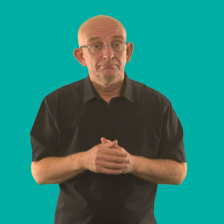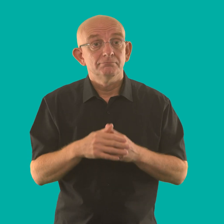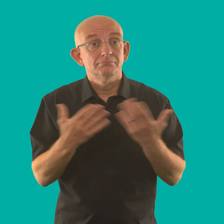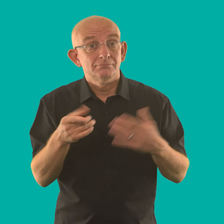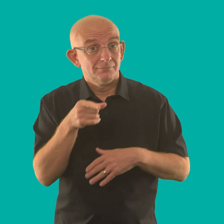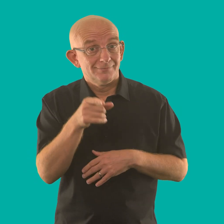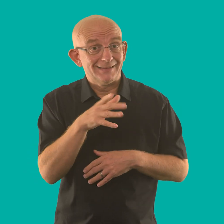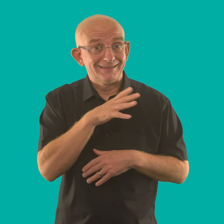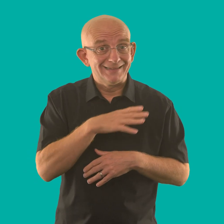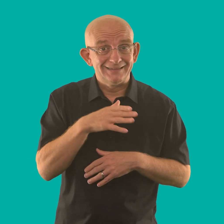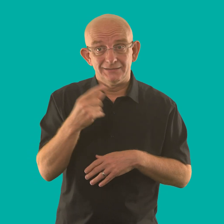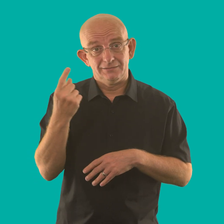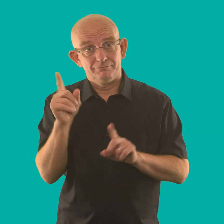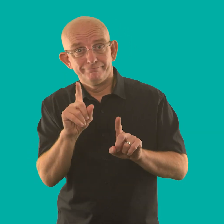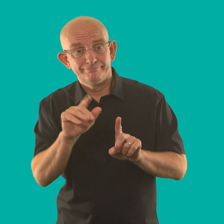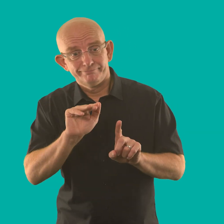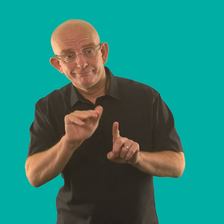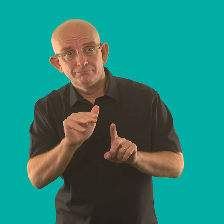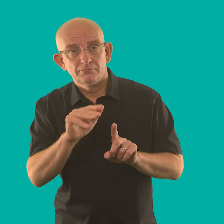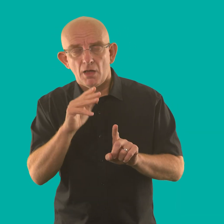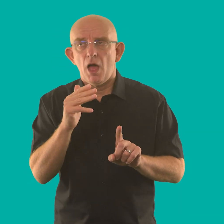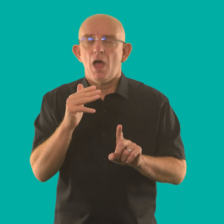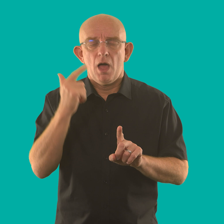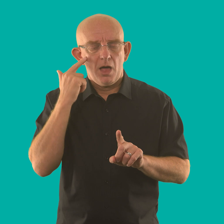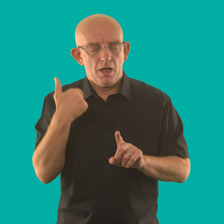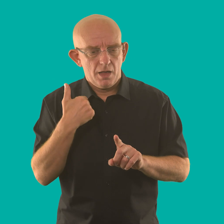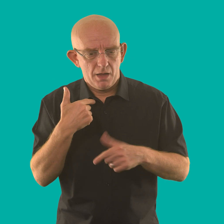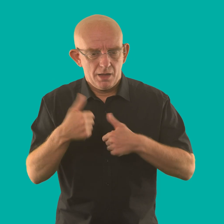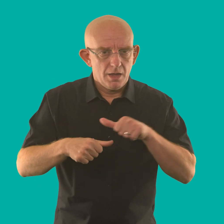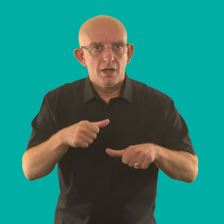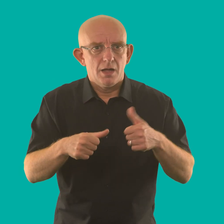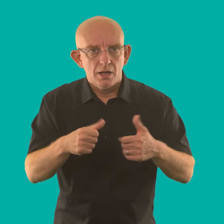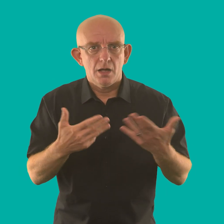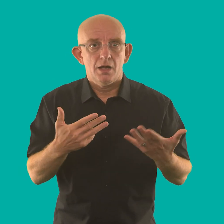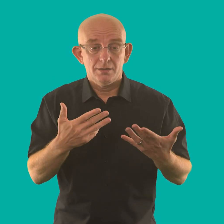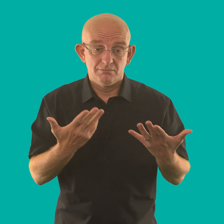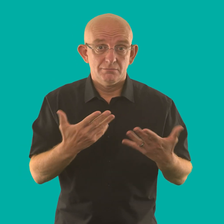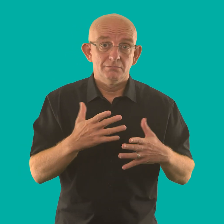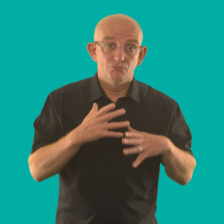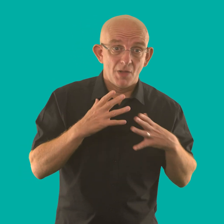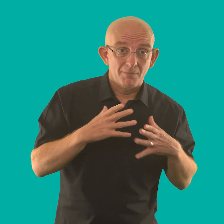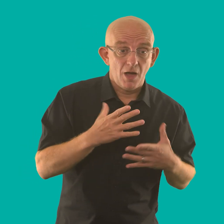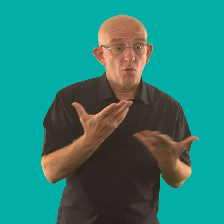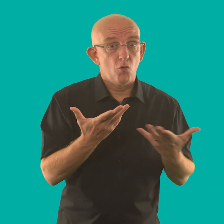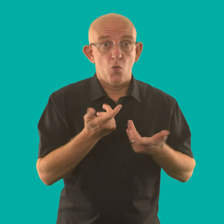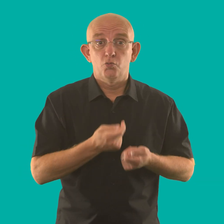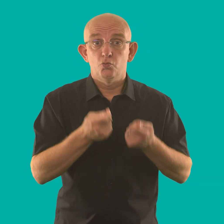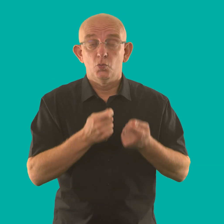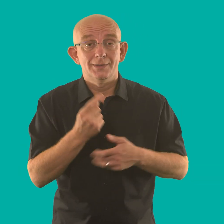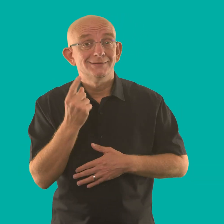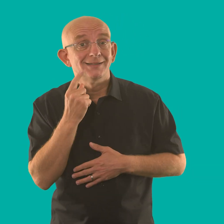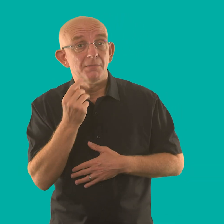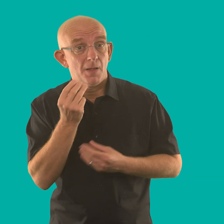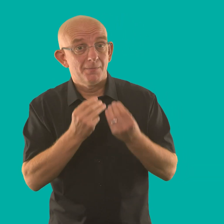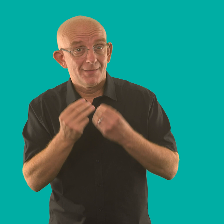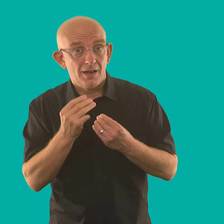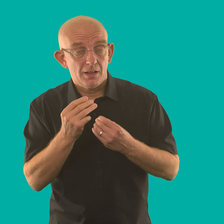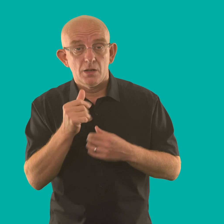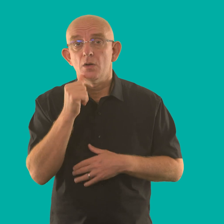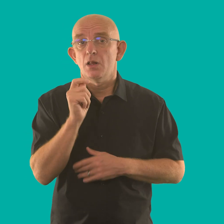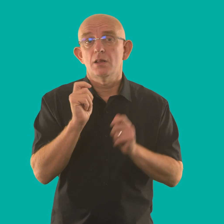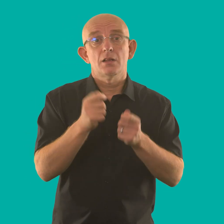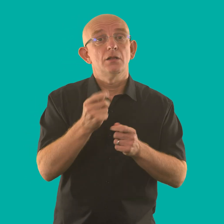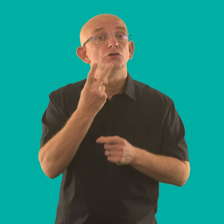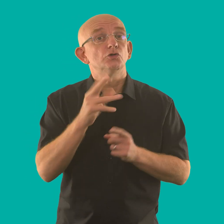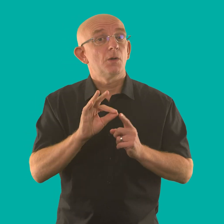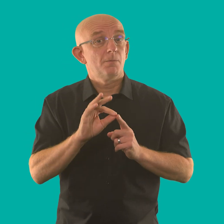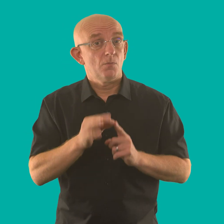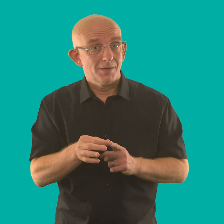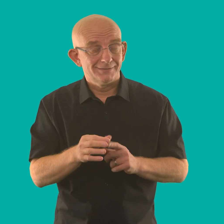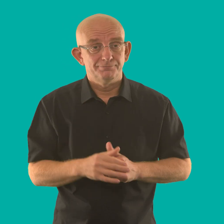If you need prompting to be able to either prepare or cook a simple meal, you will score 2 points.